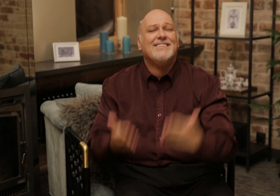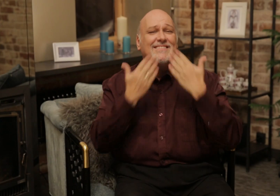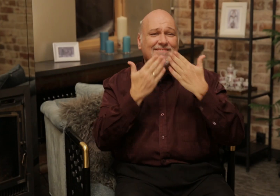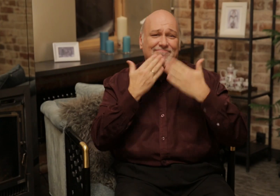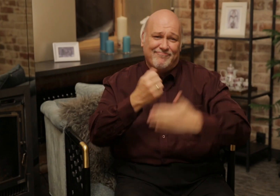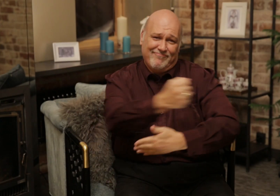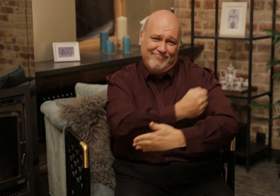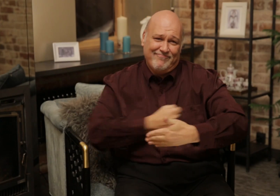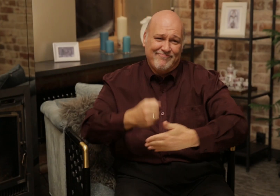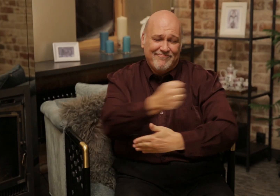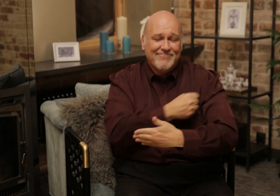Thanks CookSign!